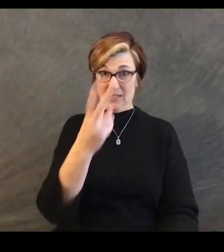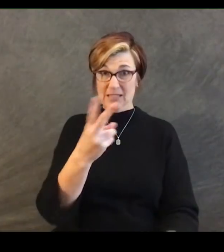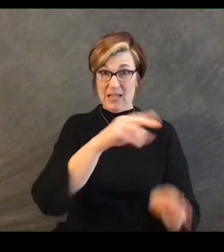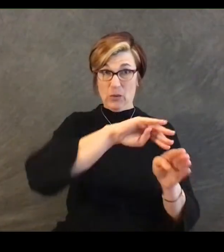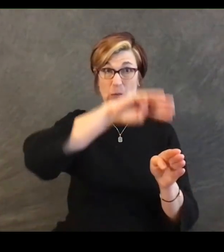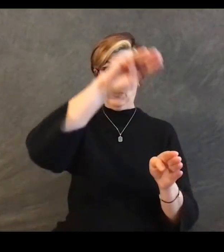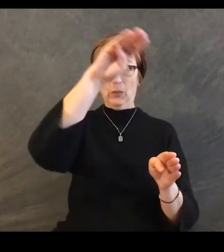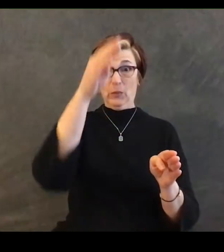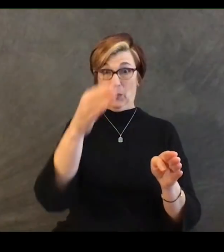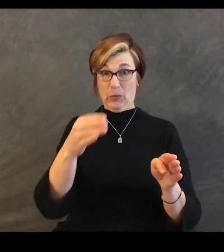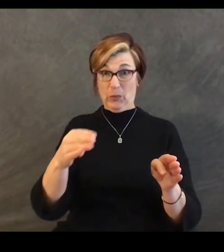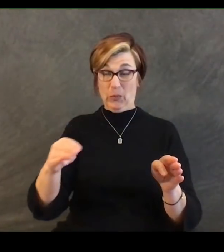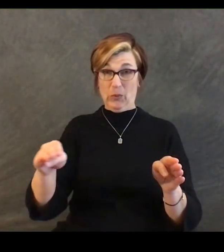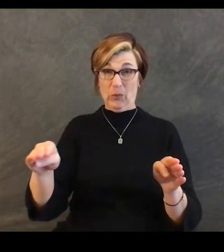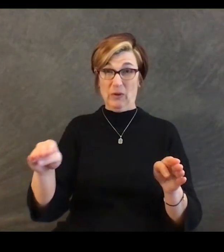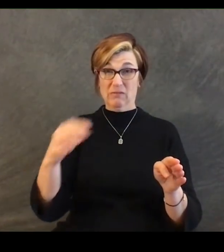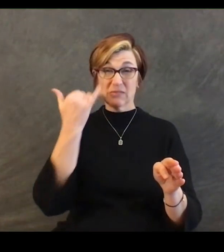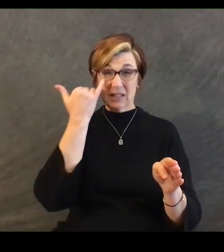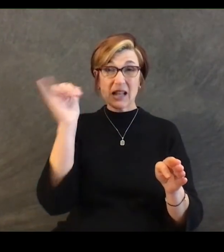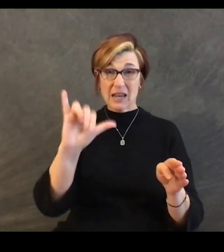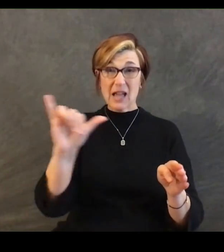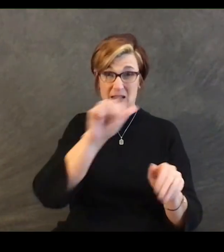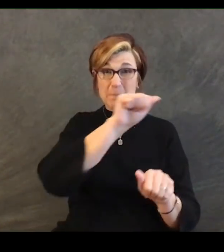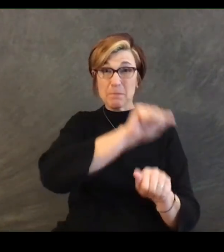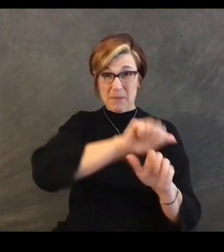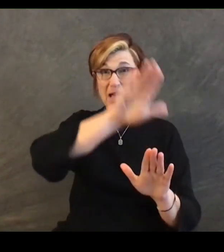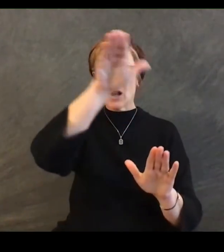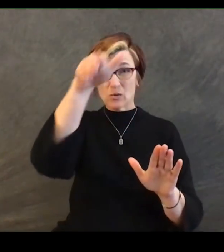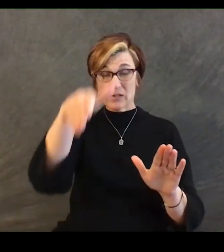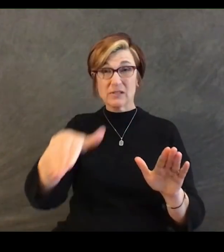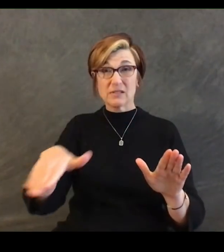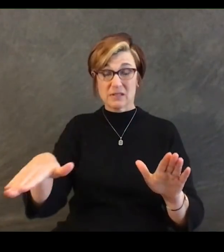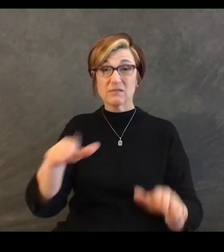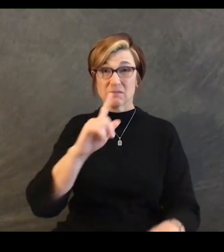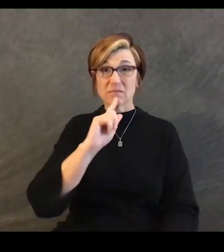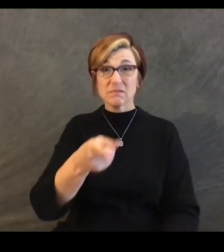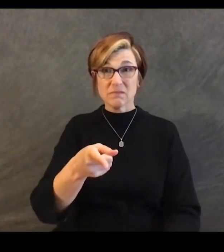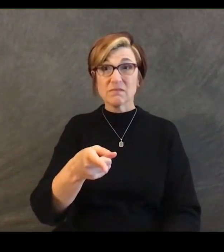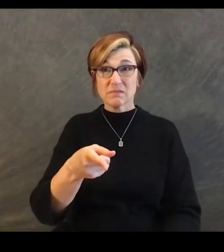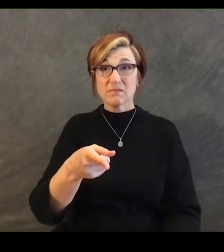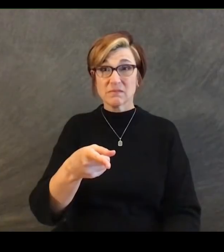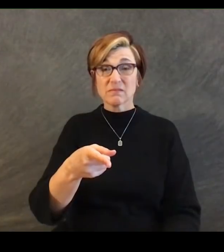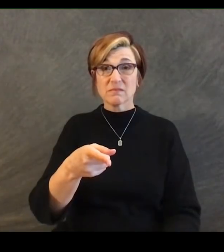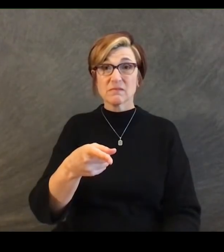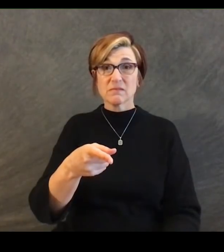the five or six international and and domestic modelers from Harvard from